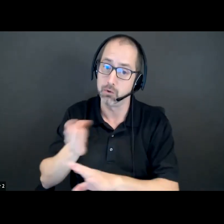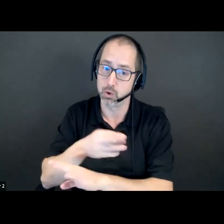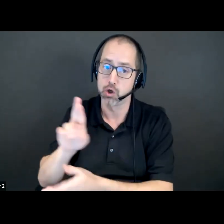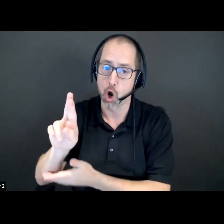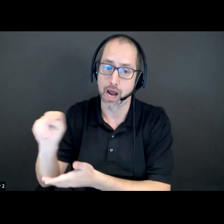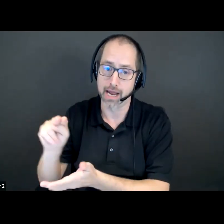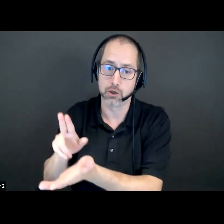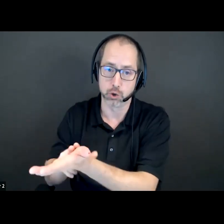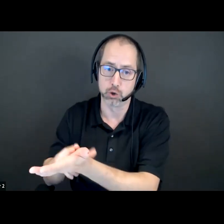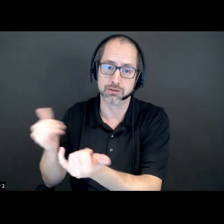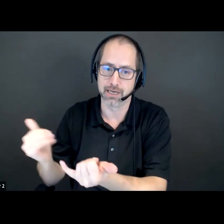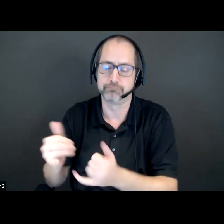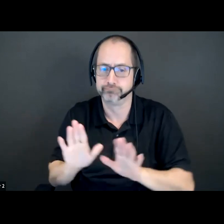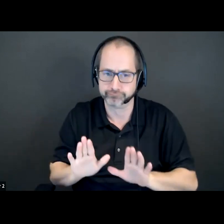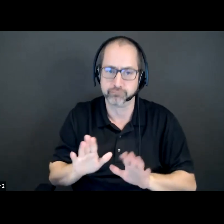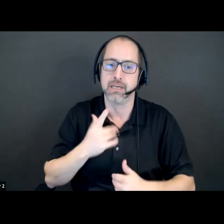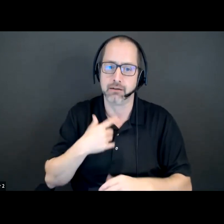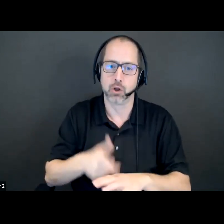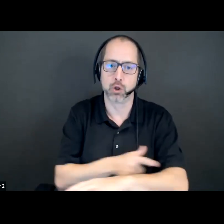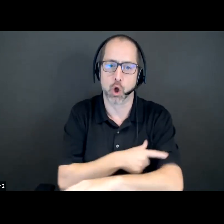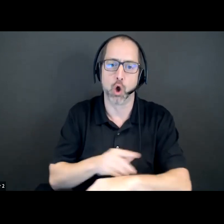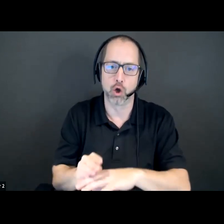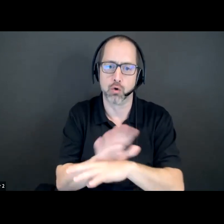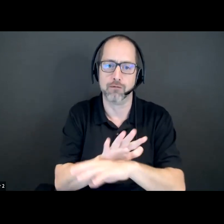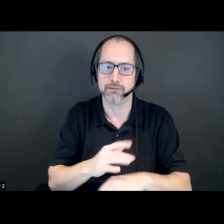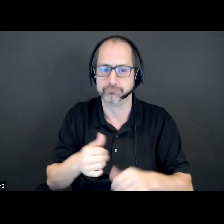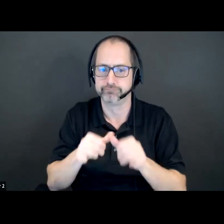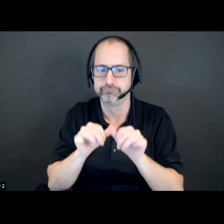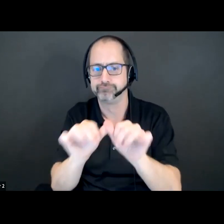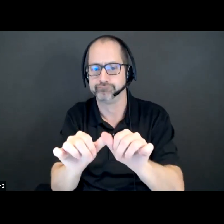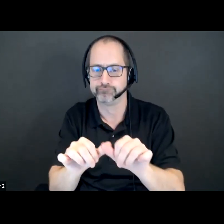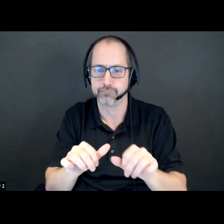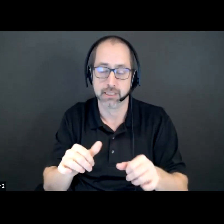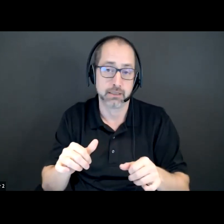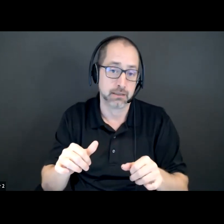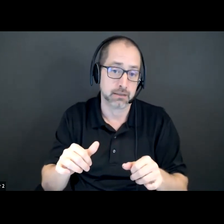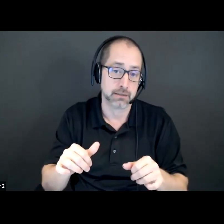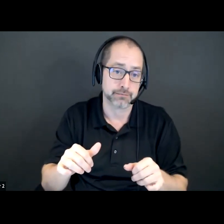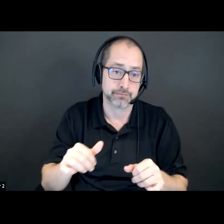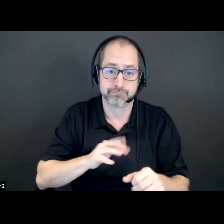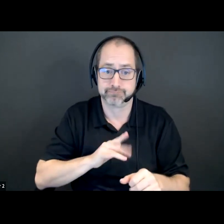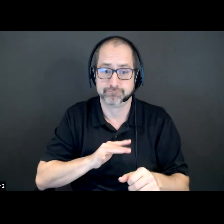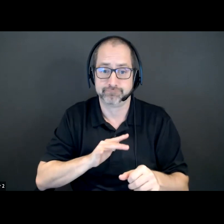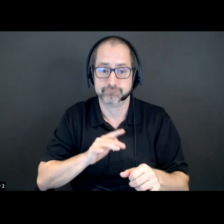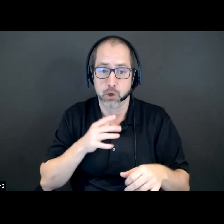long COVID. I have the privilege to be speaking to you today from Calgary, the traditional